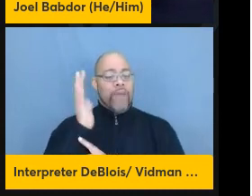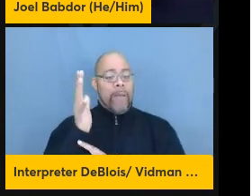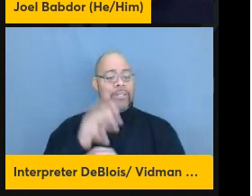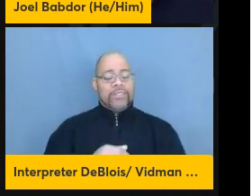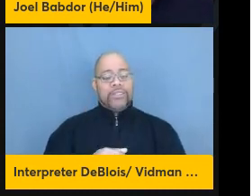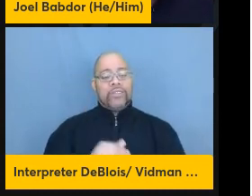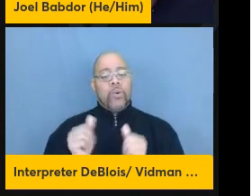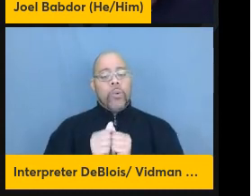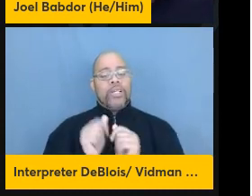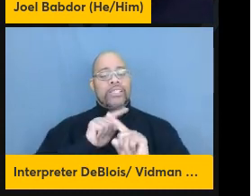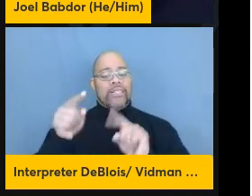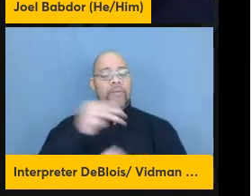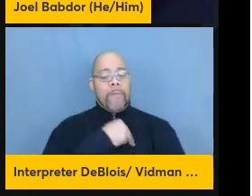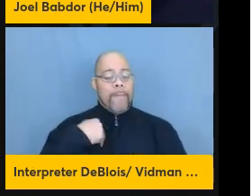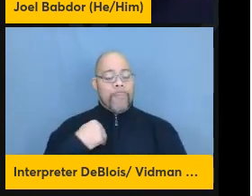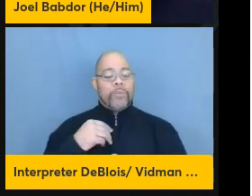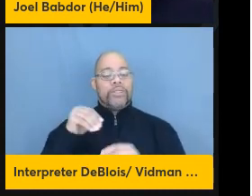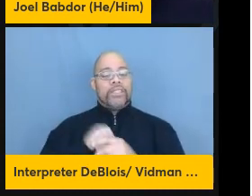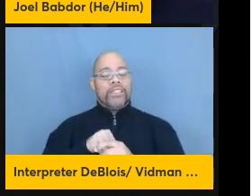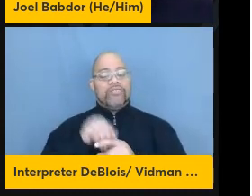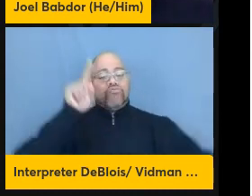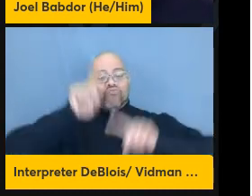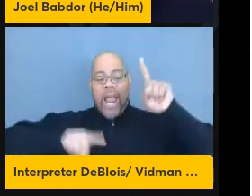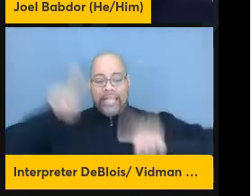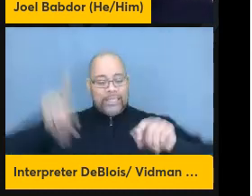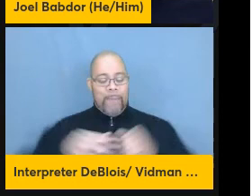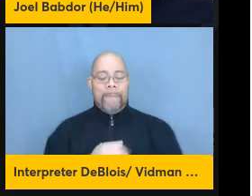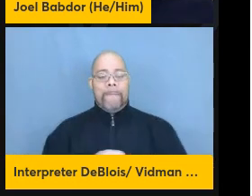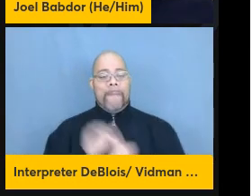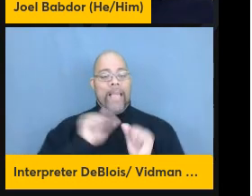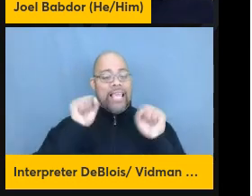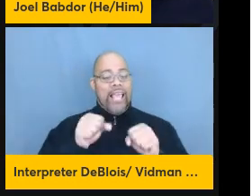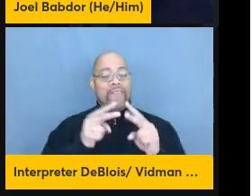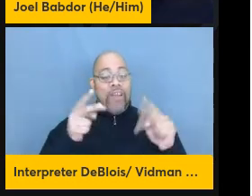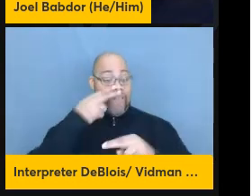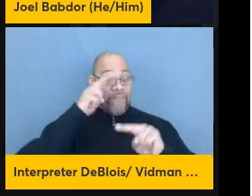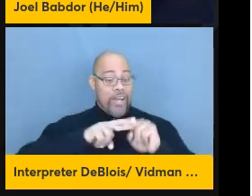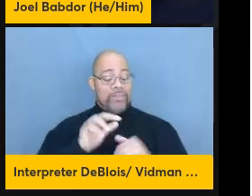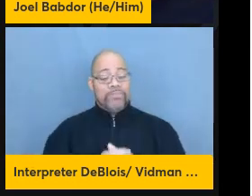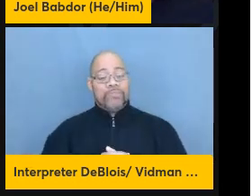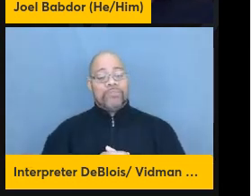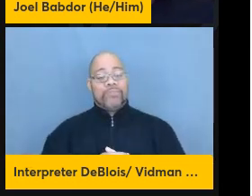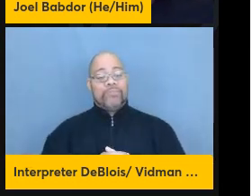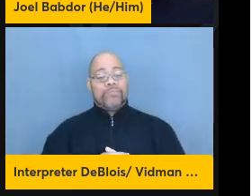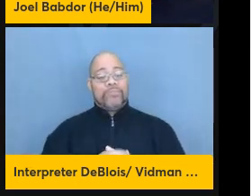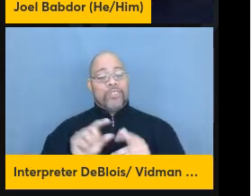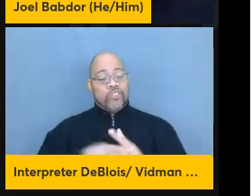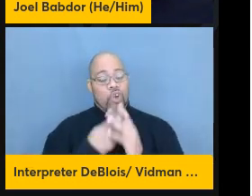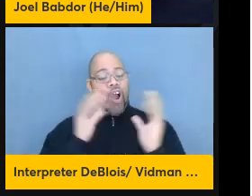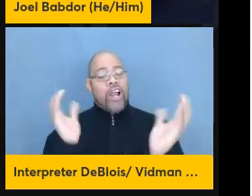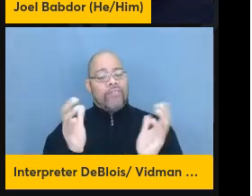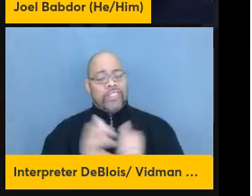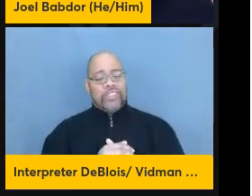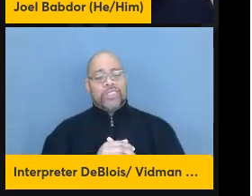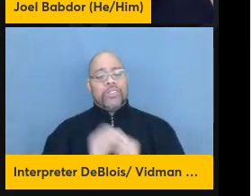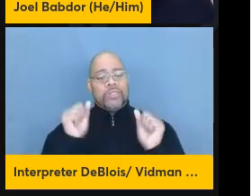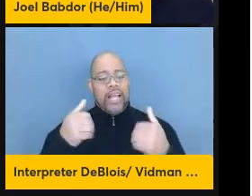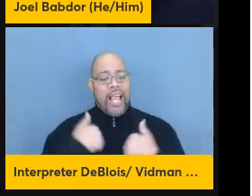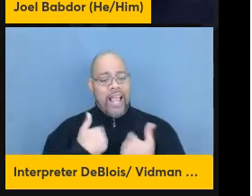different members in a random fashion which can be very fun to you know, start a conversation you can you know, for example,